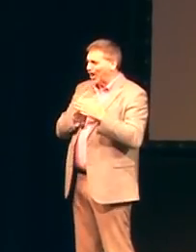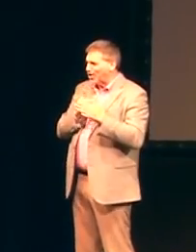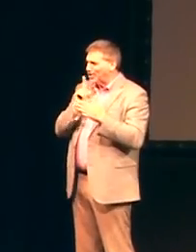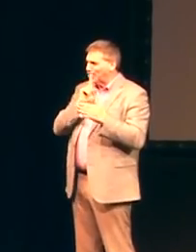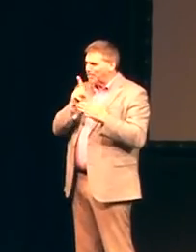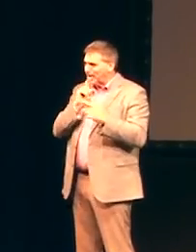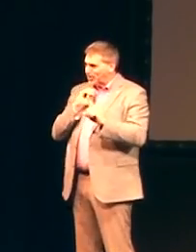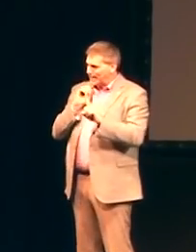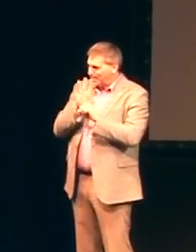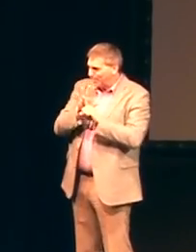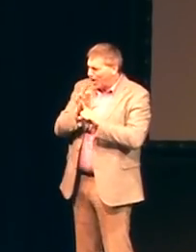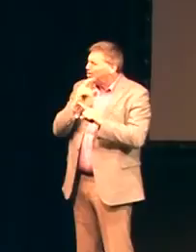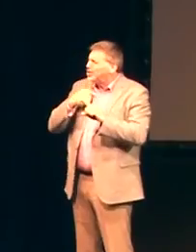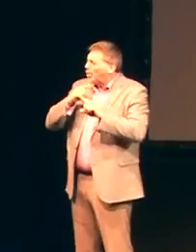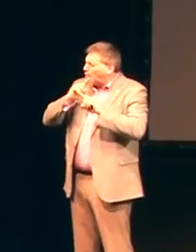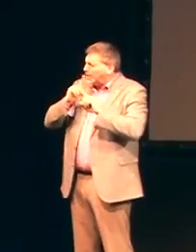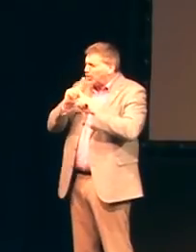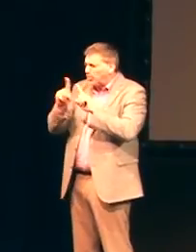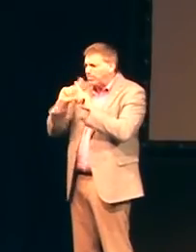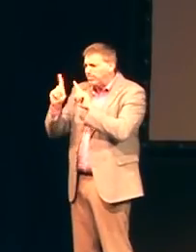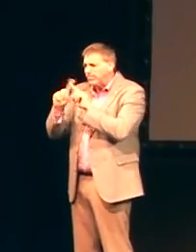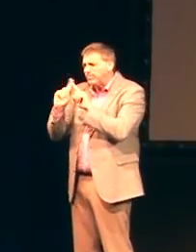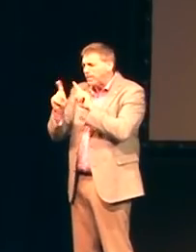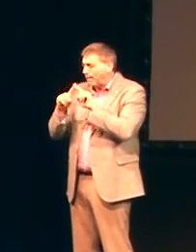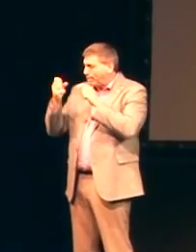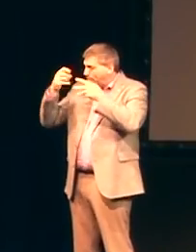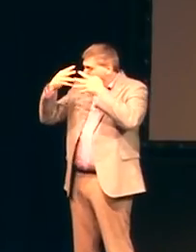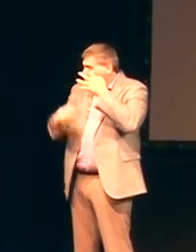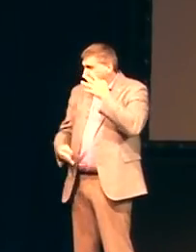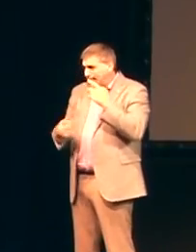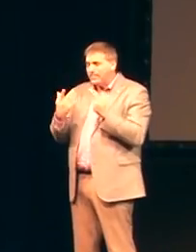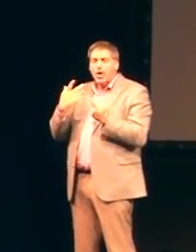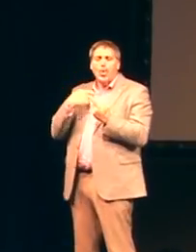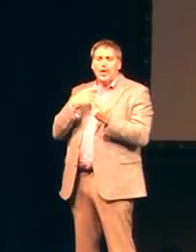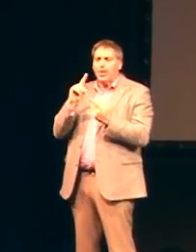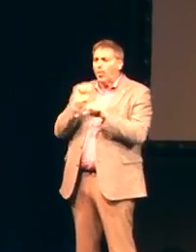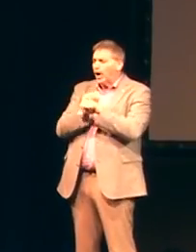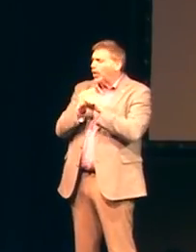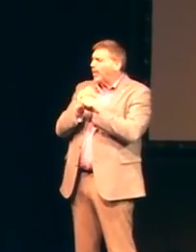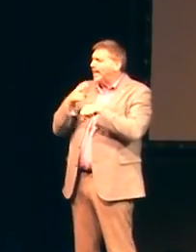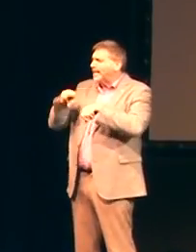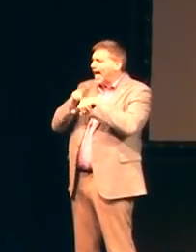we have to keep your, you have to keep your enemies close, right, there are various things,